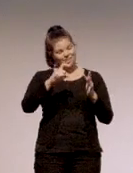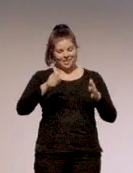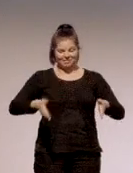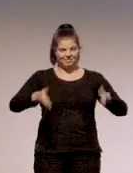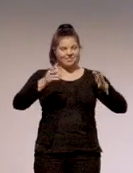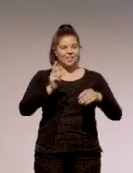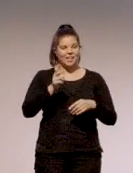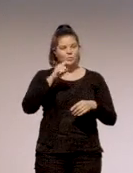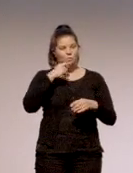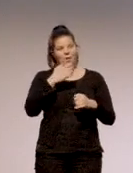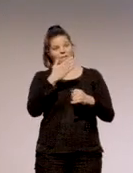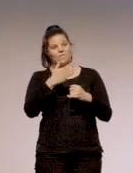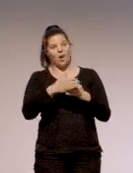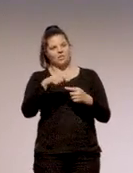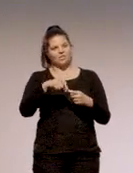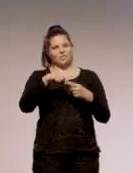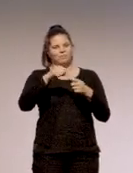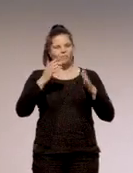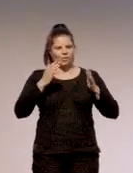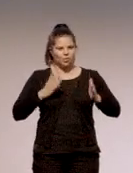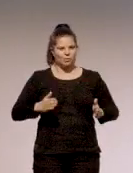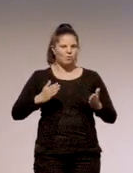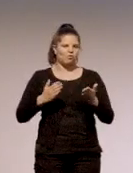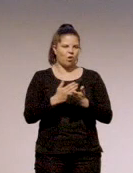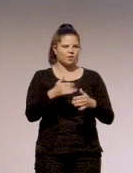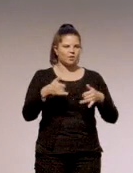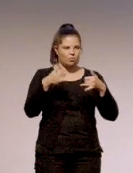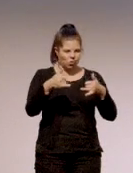the Human Rights Awards. We're up for an award around excellence in government.